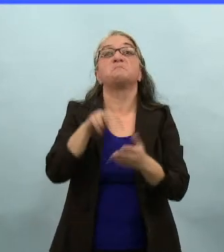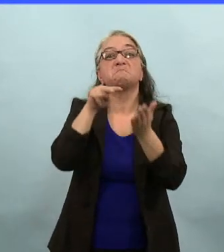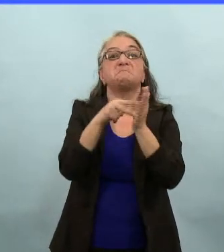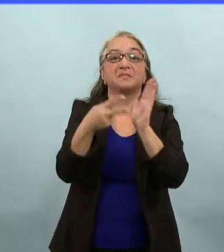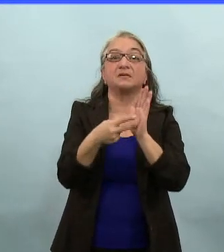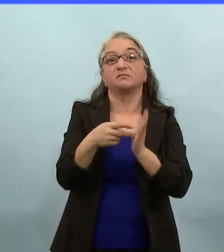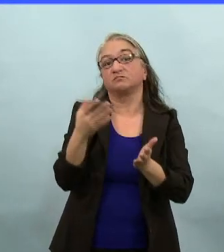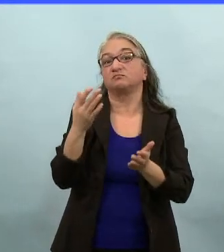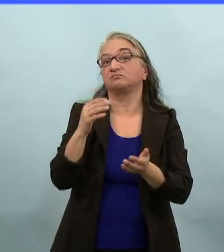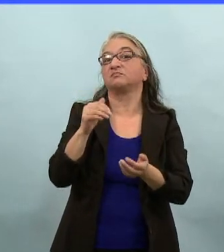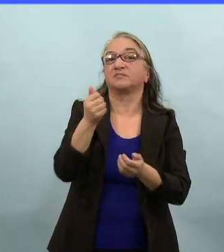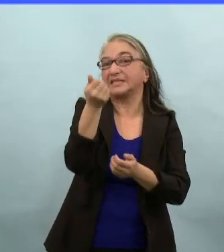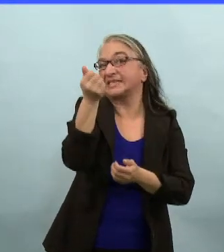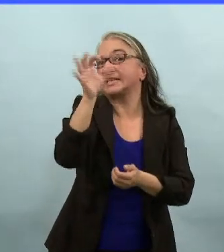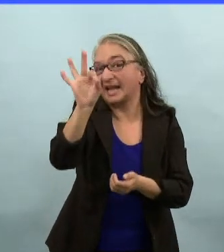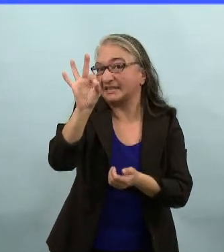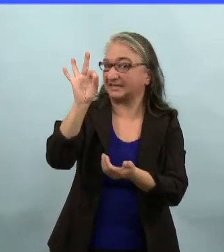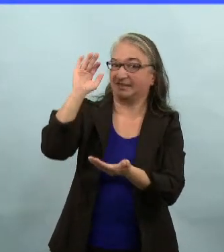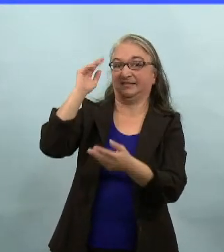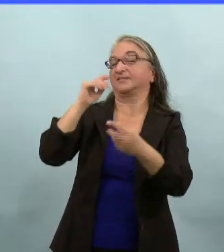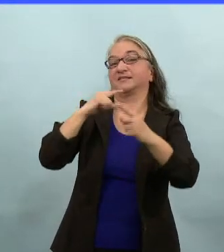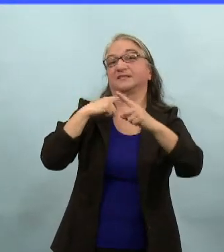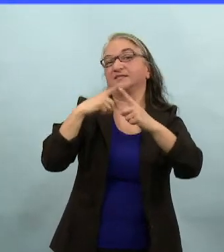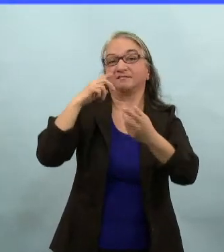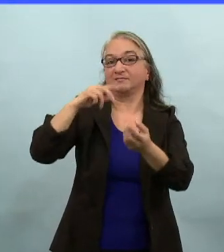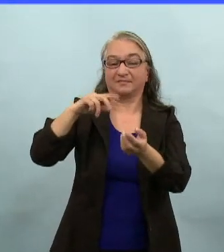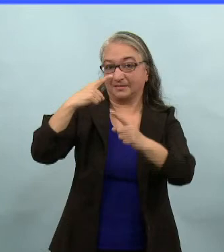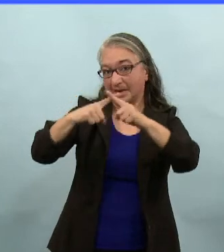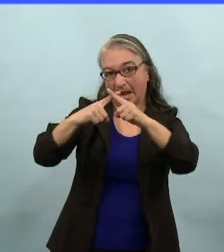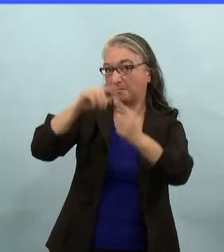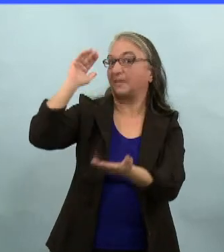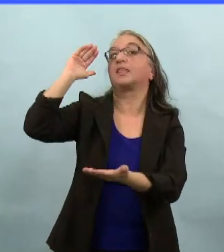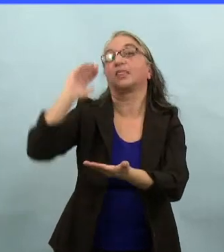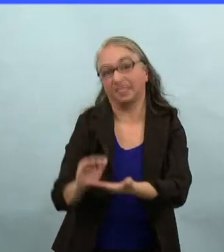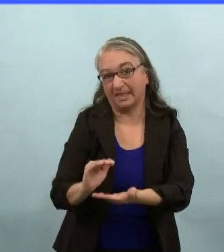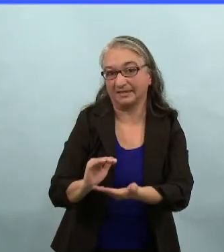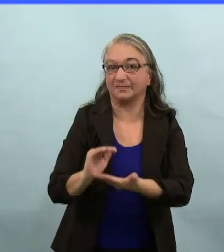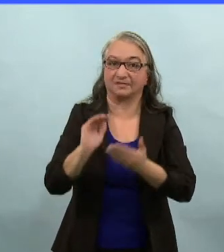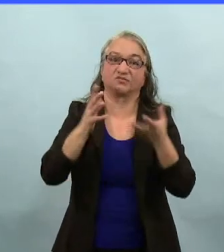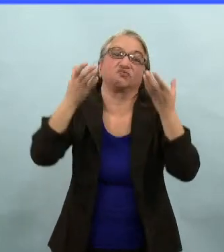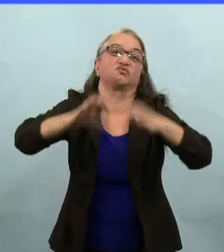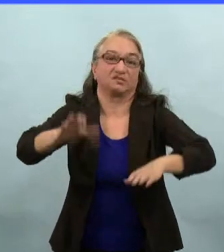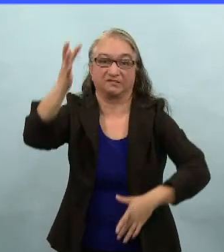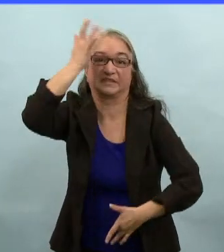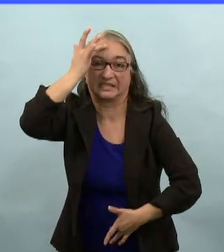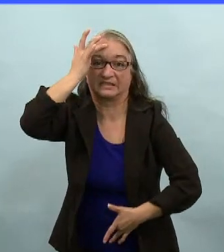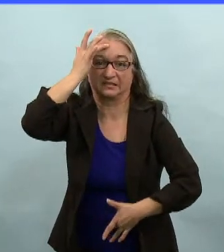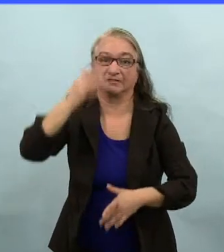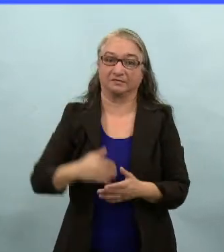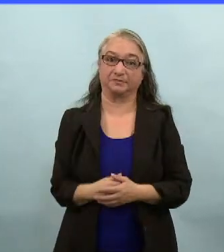and after the booster dose we are seeing that people are an incredible 139 times